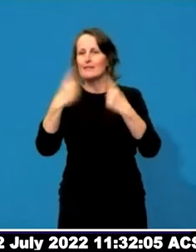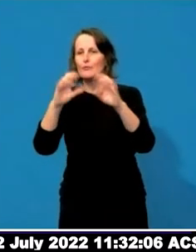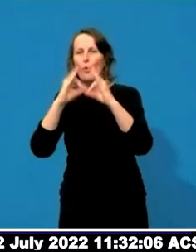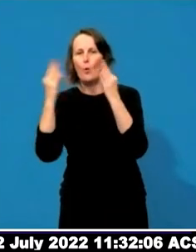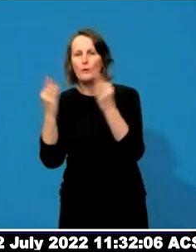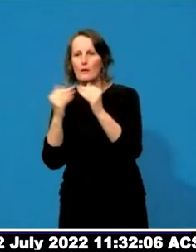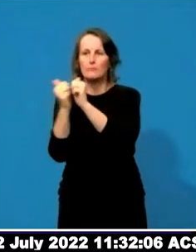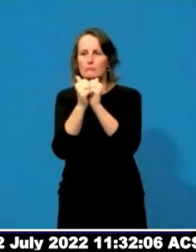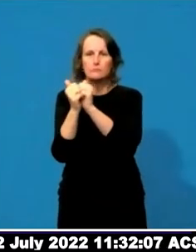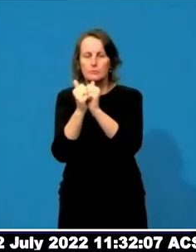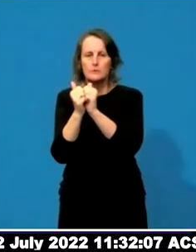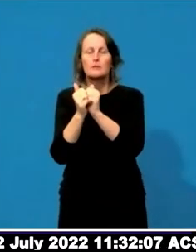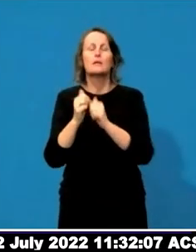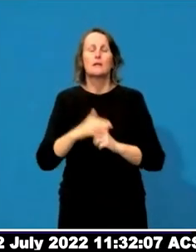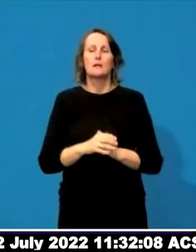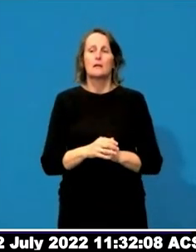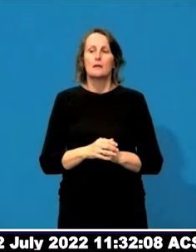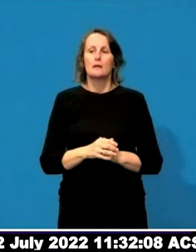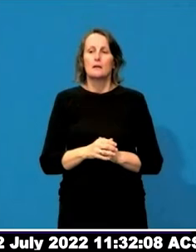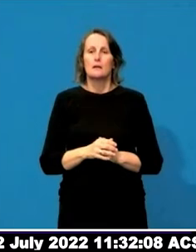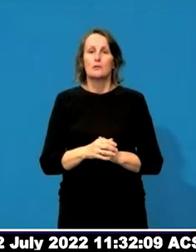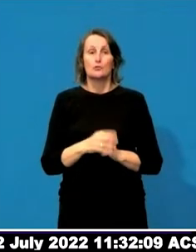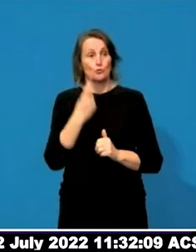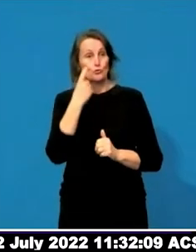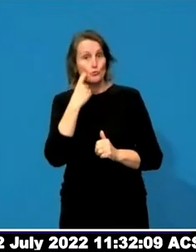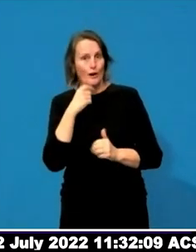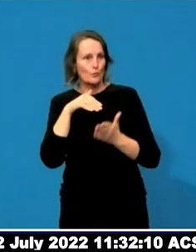have been involved with in terms of getting people access.